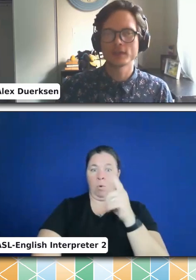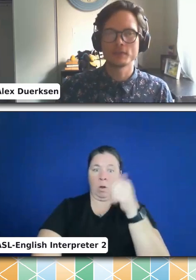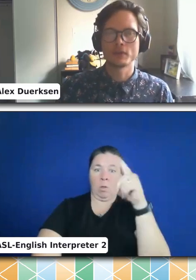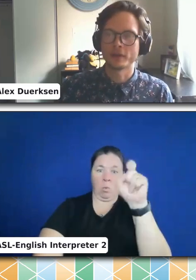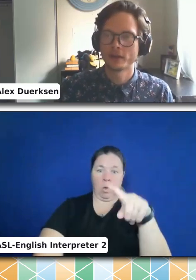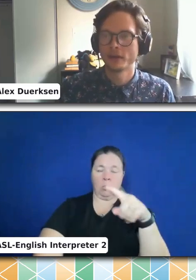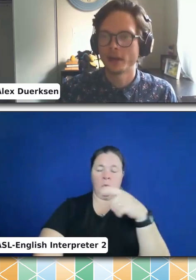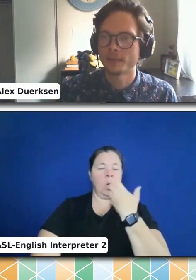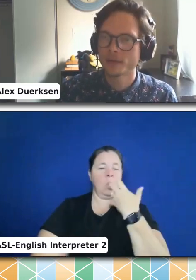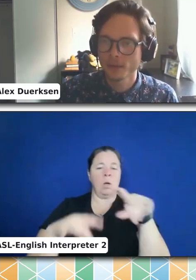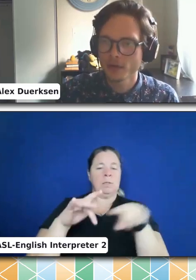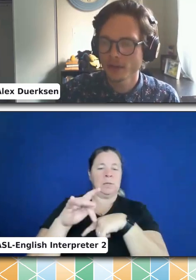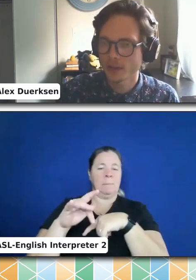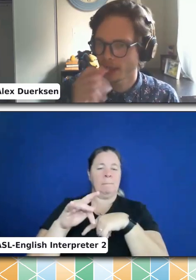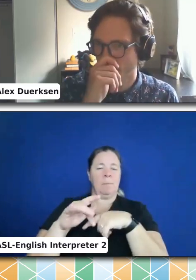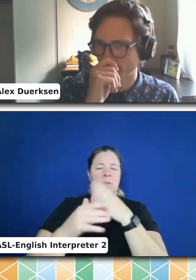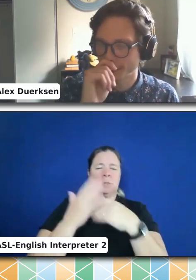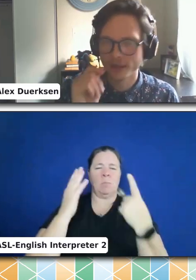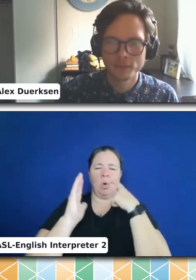Yeah.